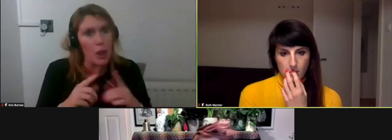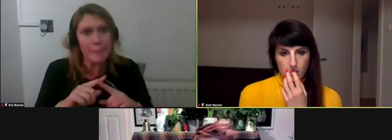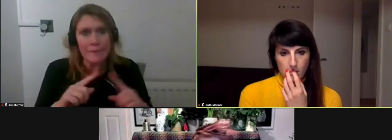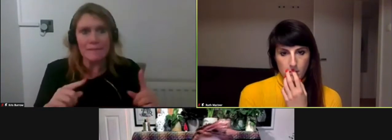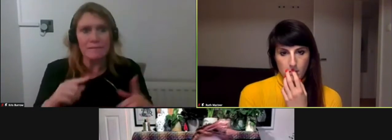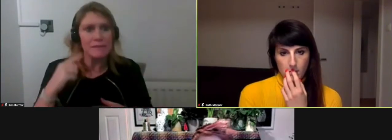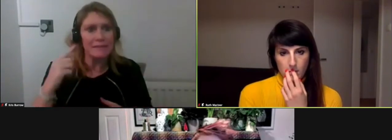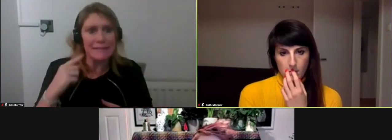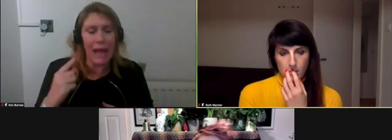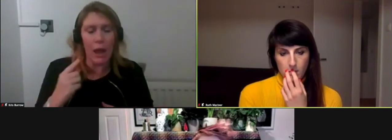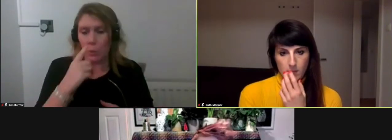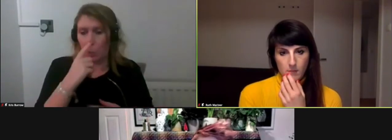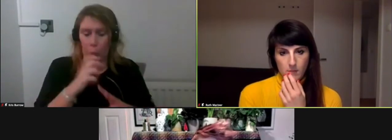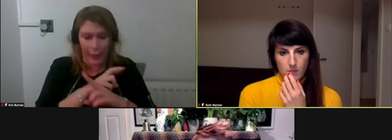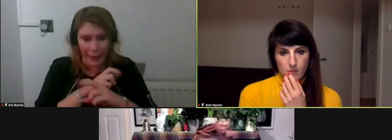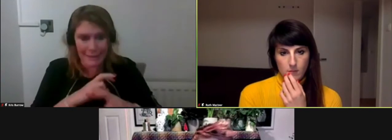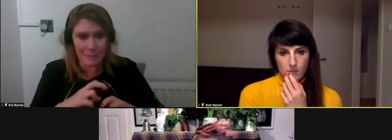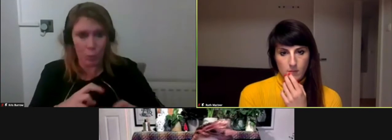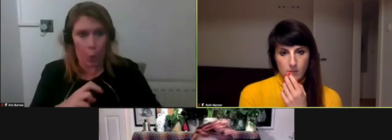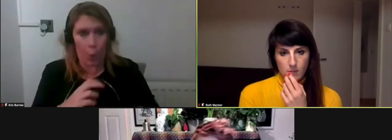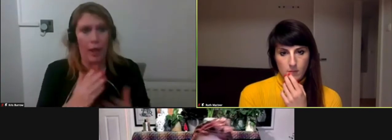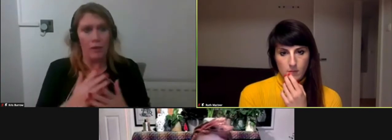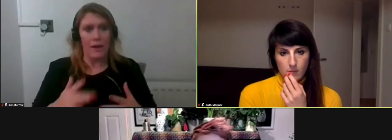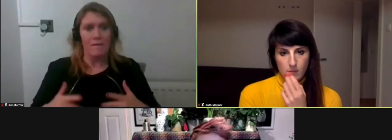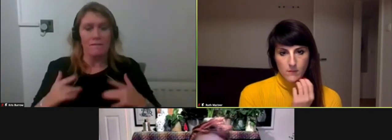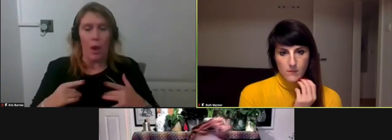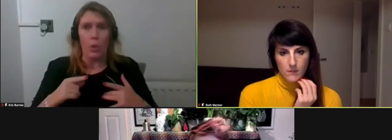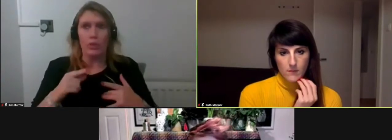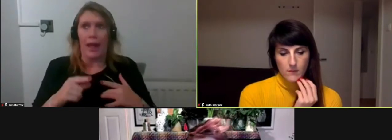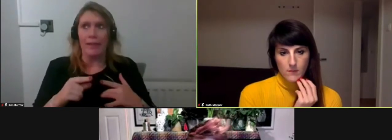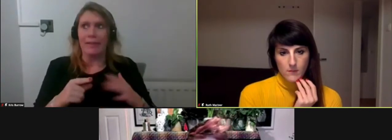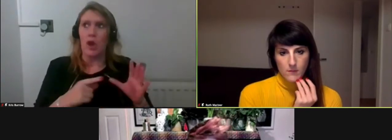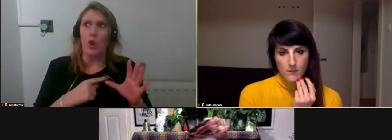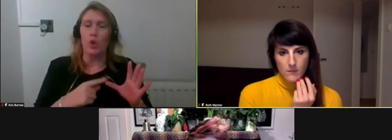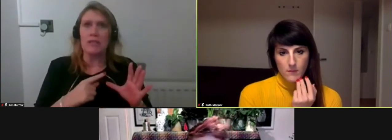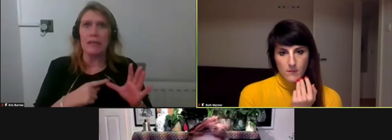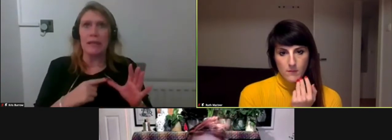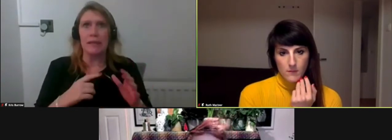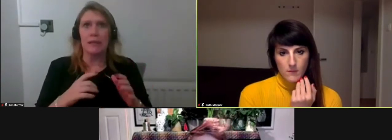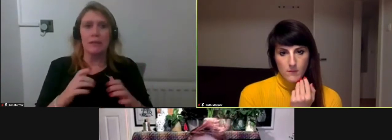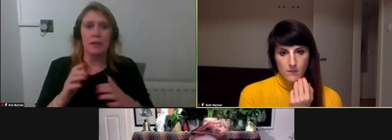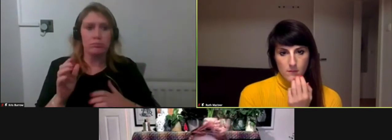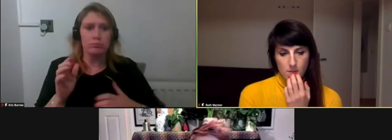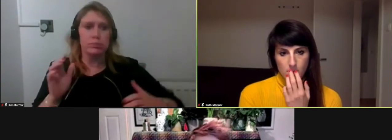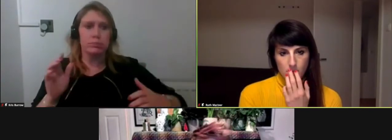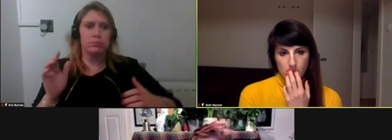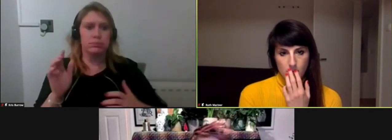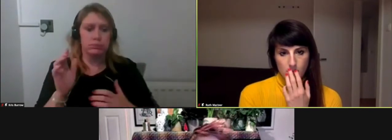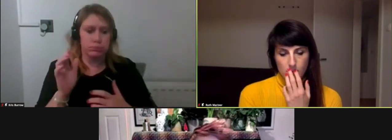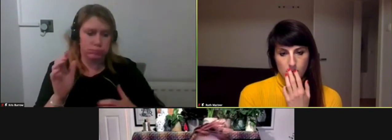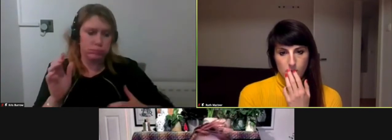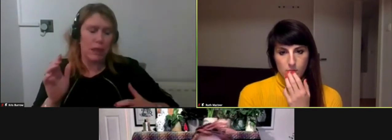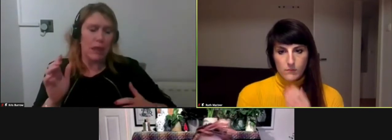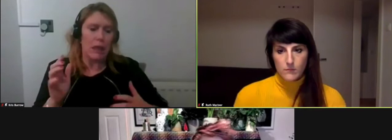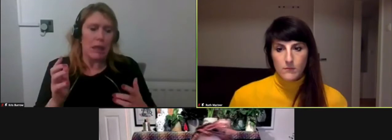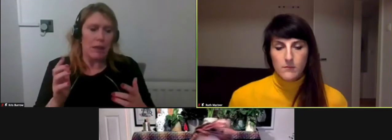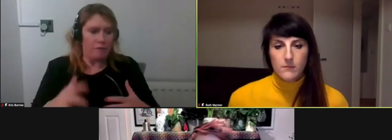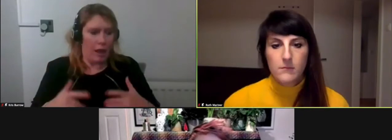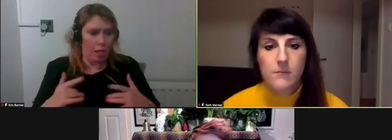explored, I really felt at the that instrument, both because of its port ability, so it was practical for the projects, but also because of the many,